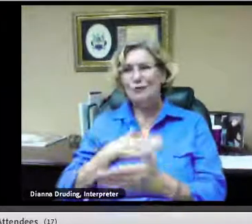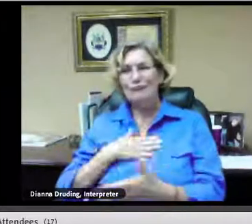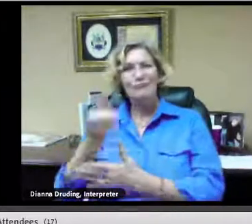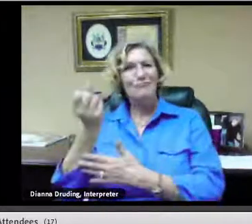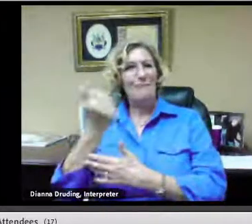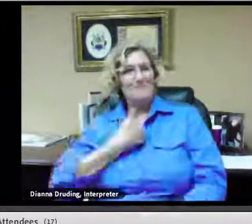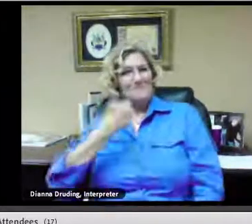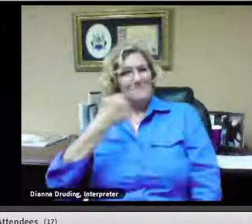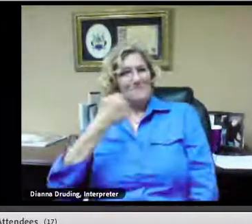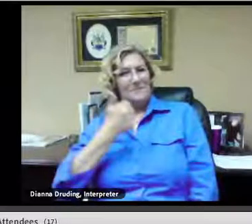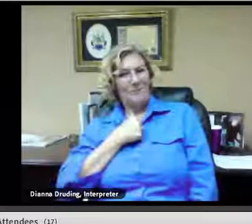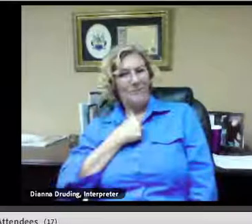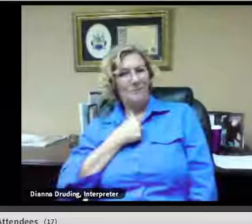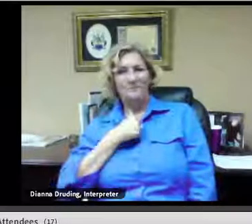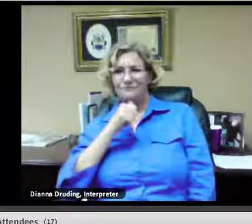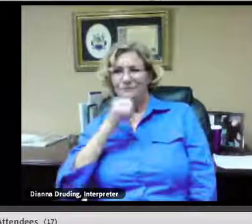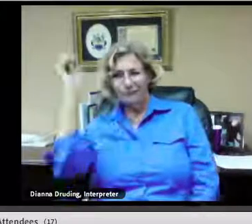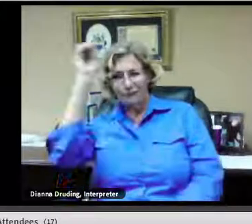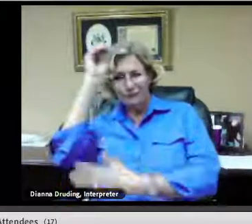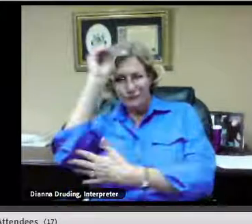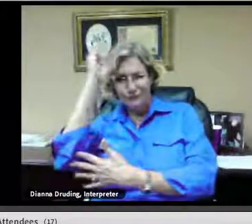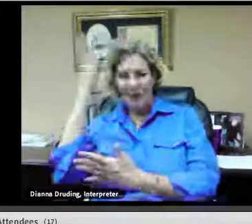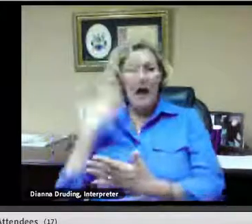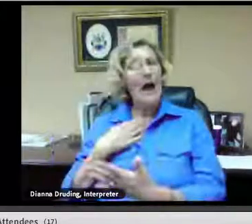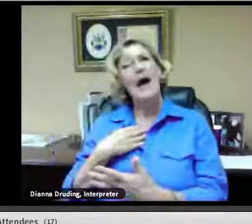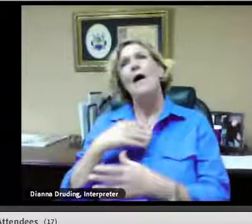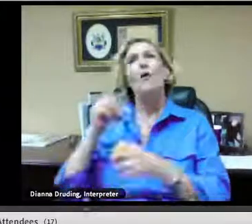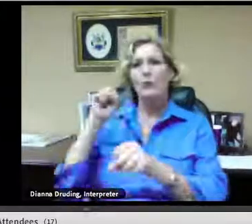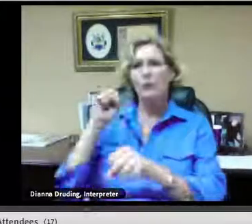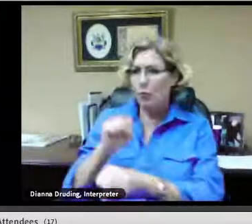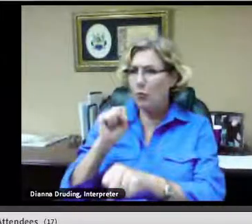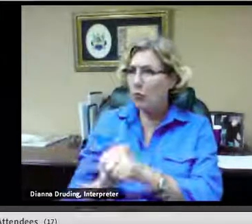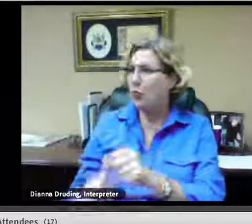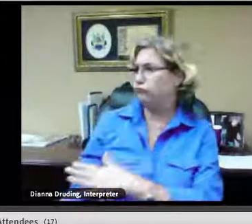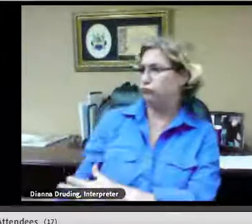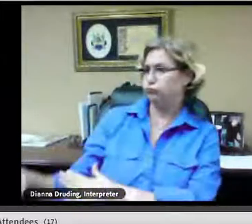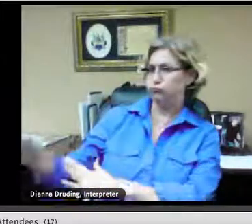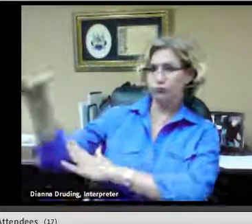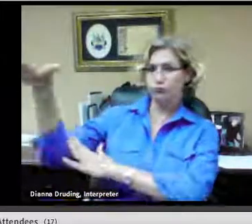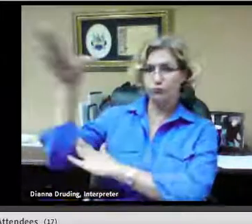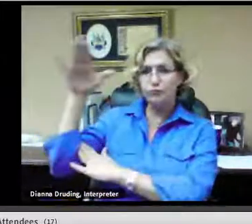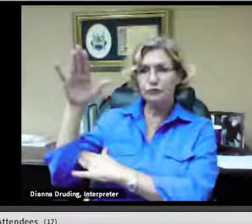I've been coaching. How could -- You know, it was really humbling in that, you know,